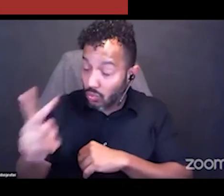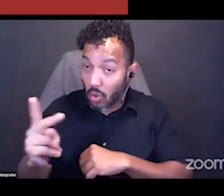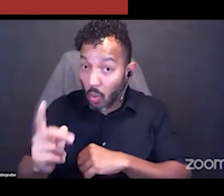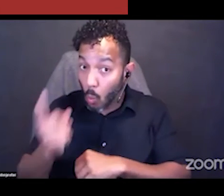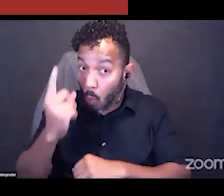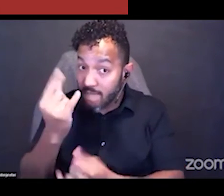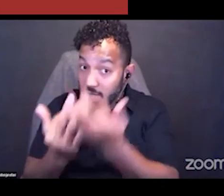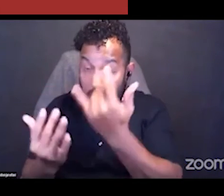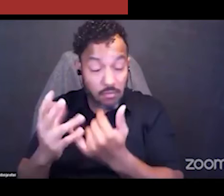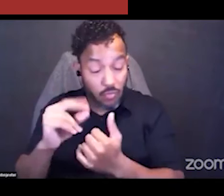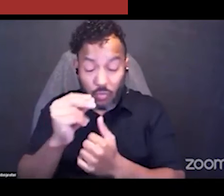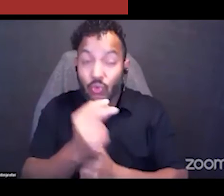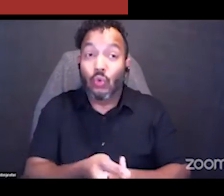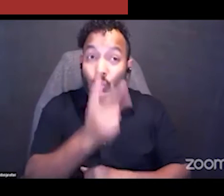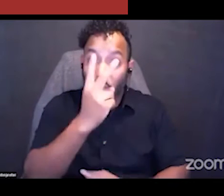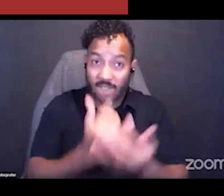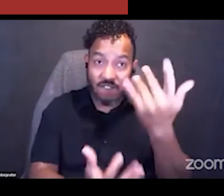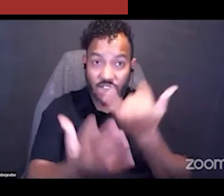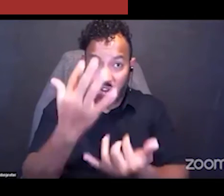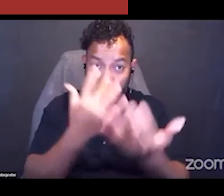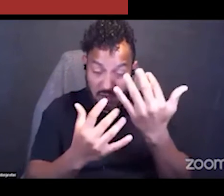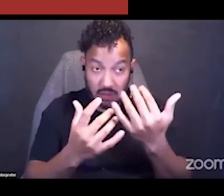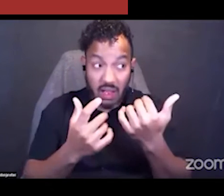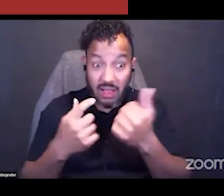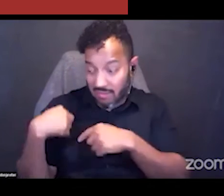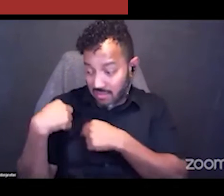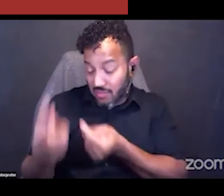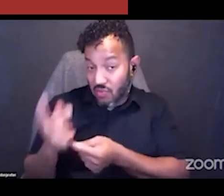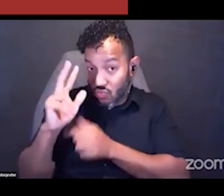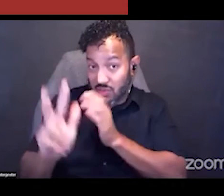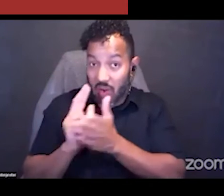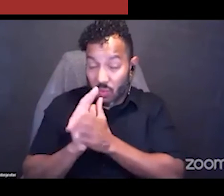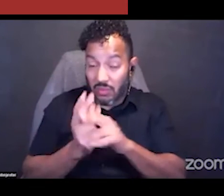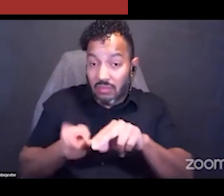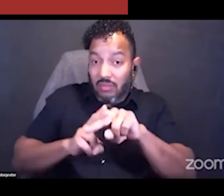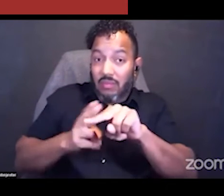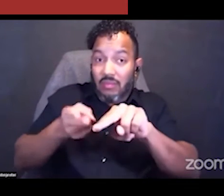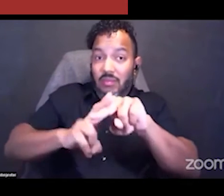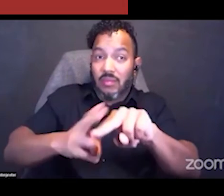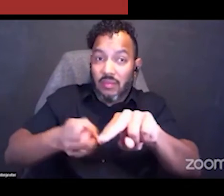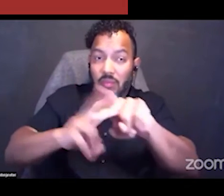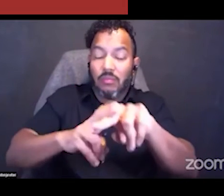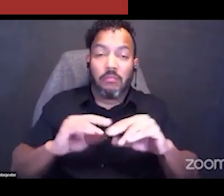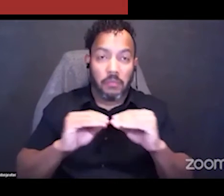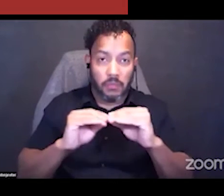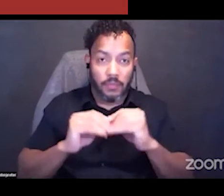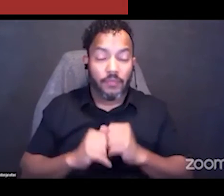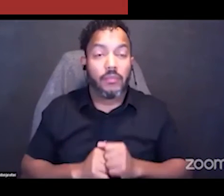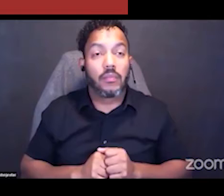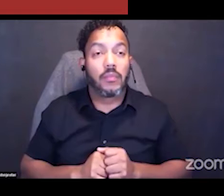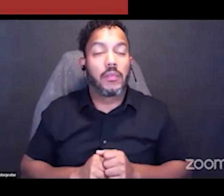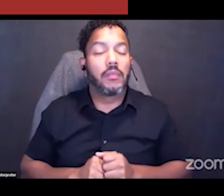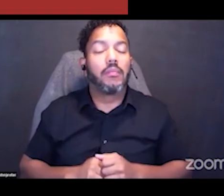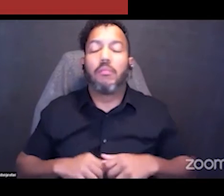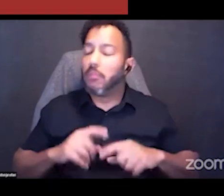three hours a financial growth forcing us. Here is the thing. We are safe. We will be safe.